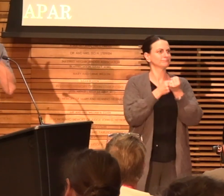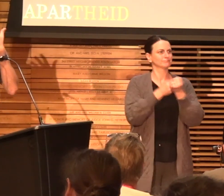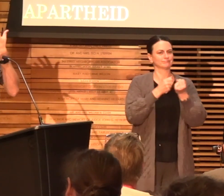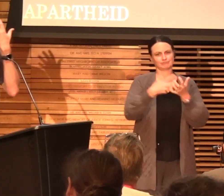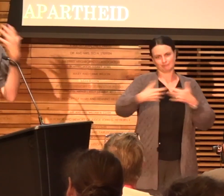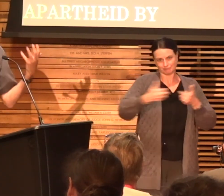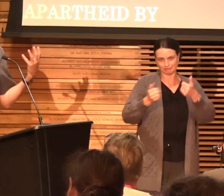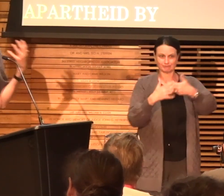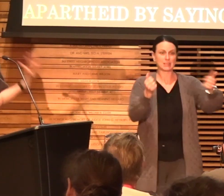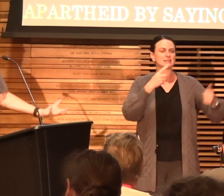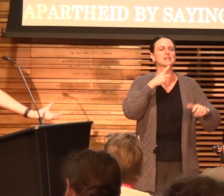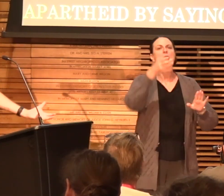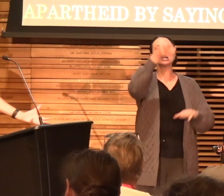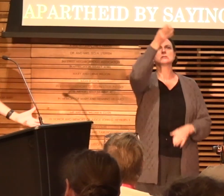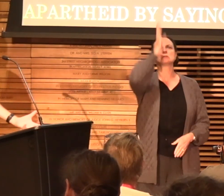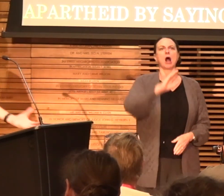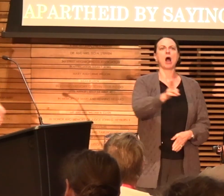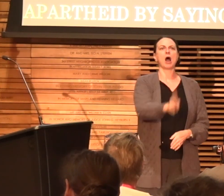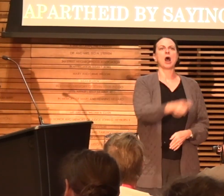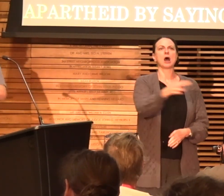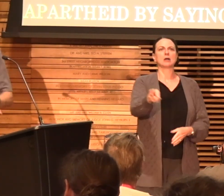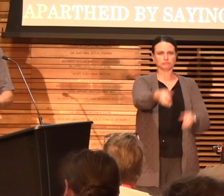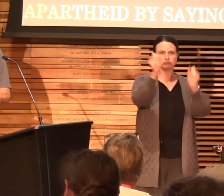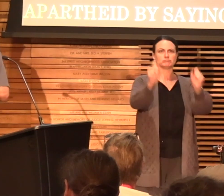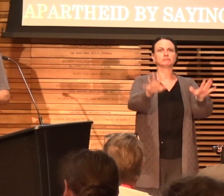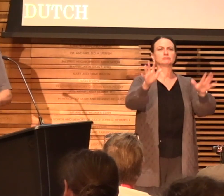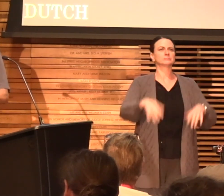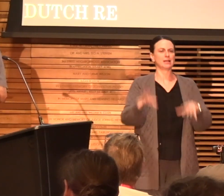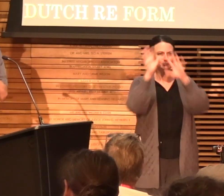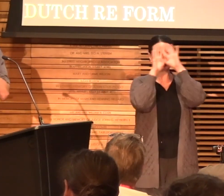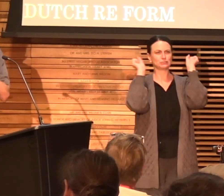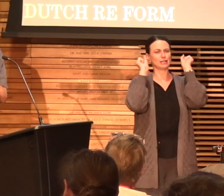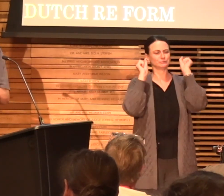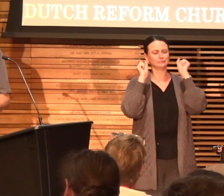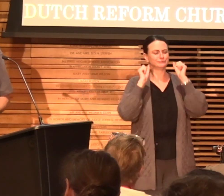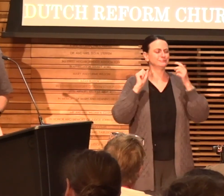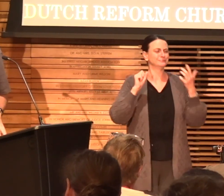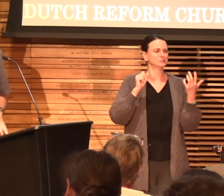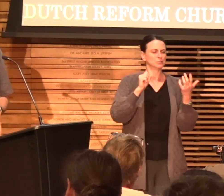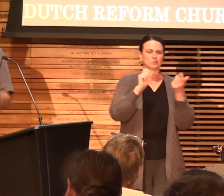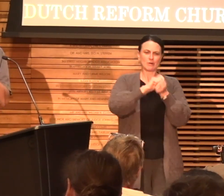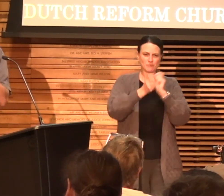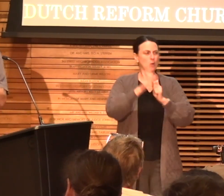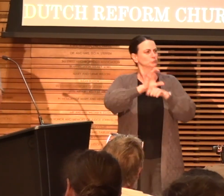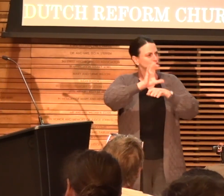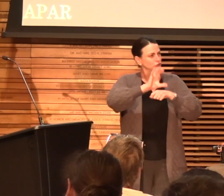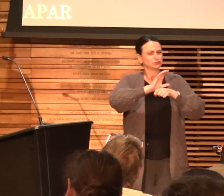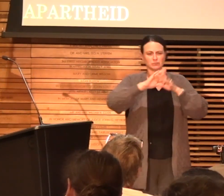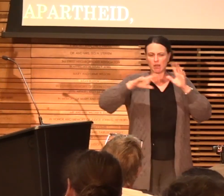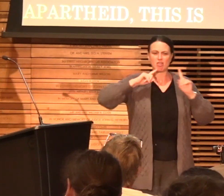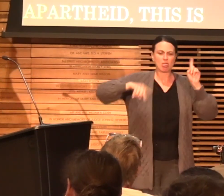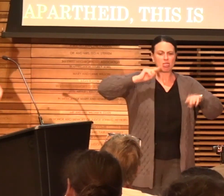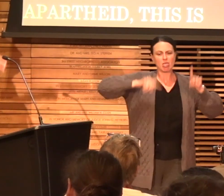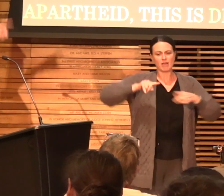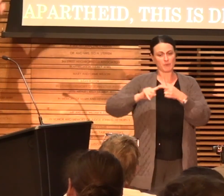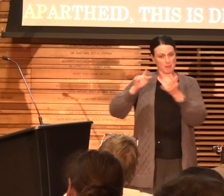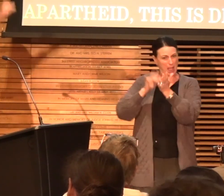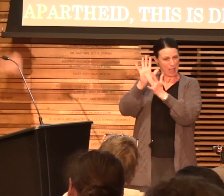by saying God sanctioned it. The Dutch Reformed Church, you know, supports apartheid. This is dictated in the Bible.